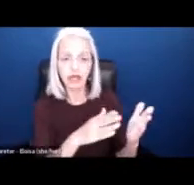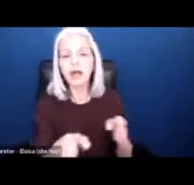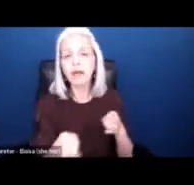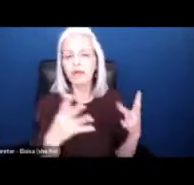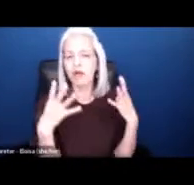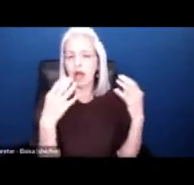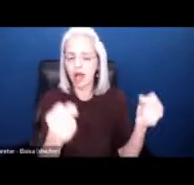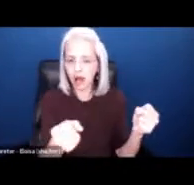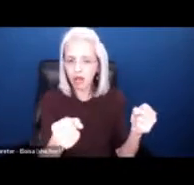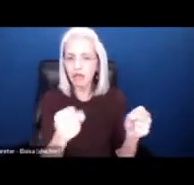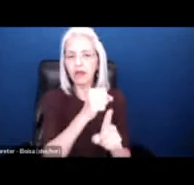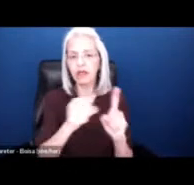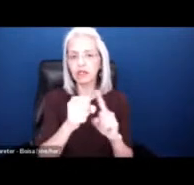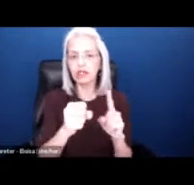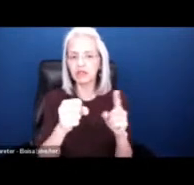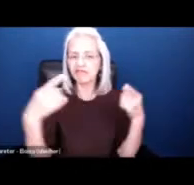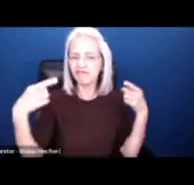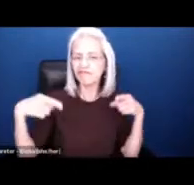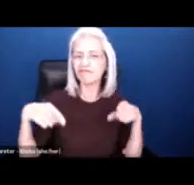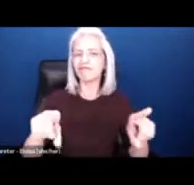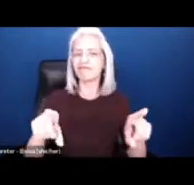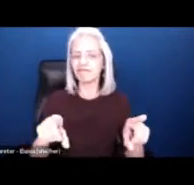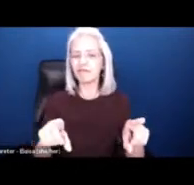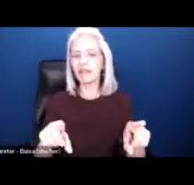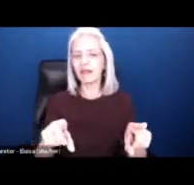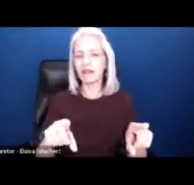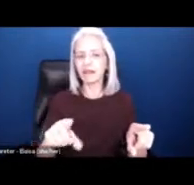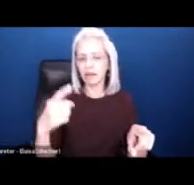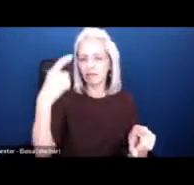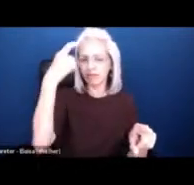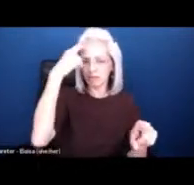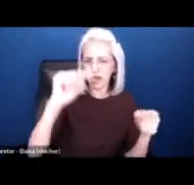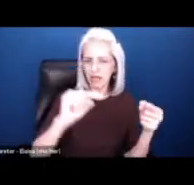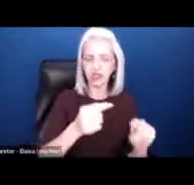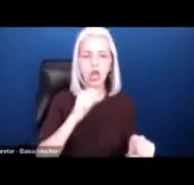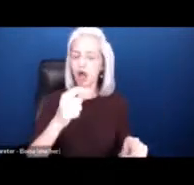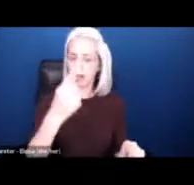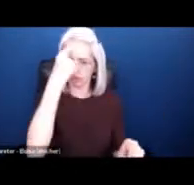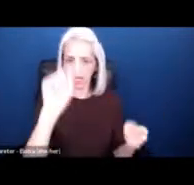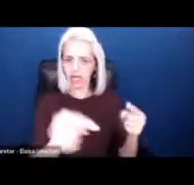the context of brain injury, you're not treating the brain injury. And so it's important as we think about training,